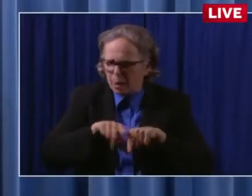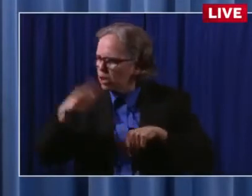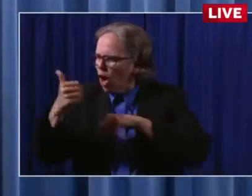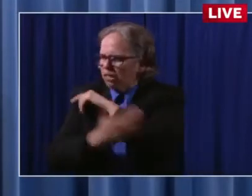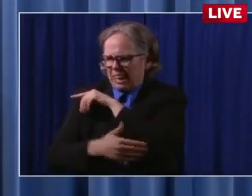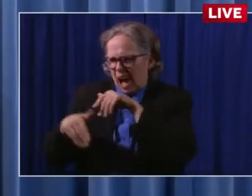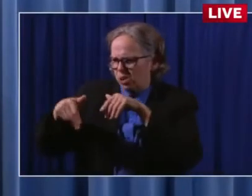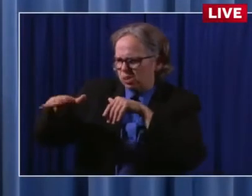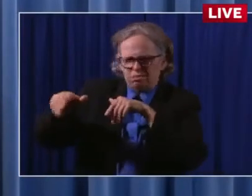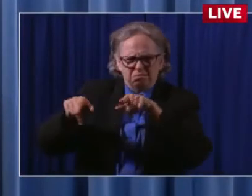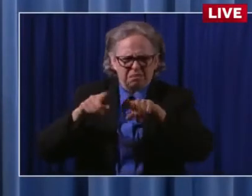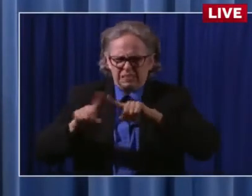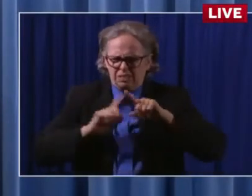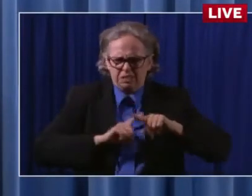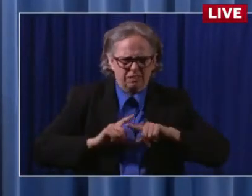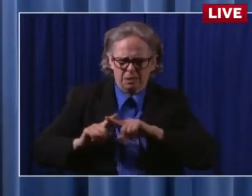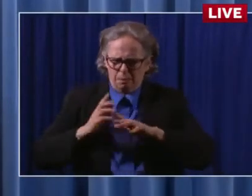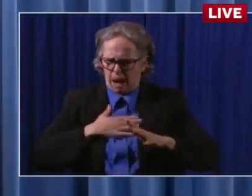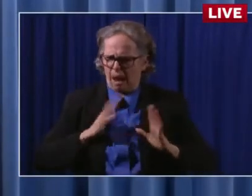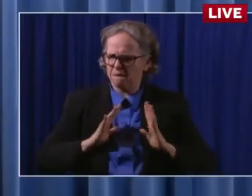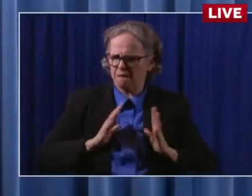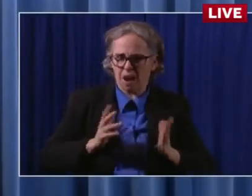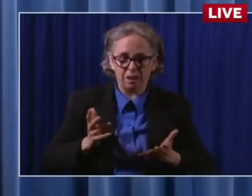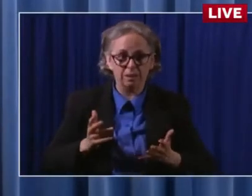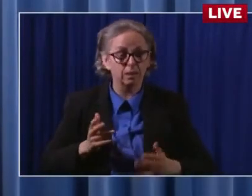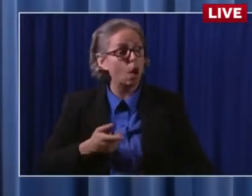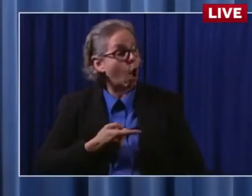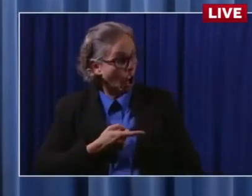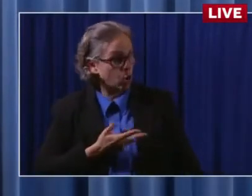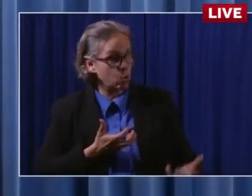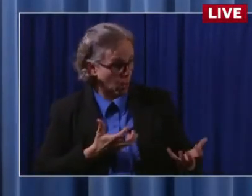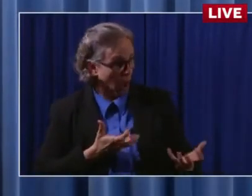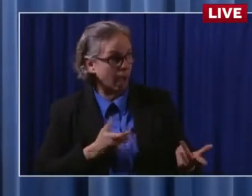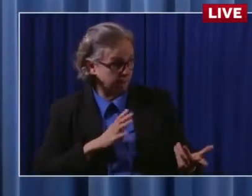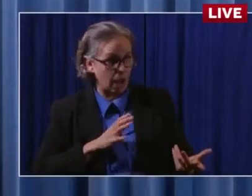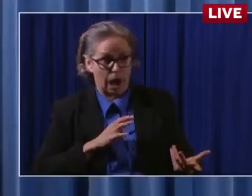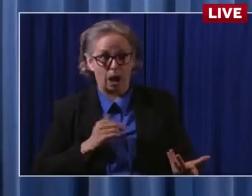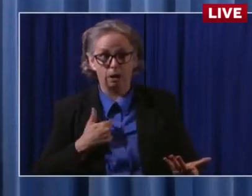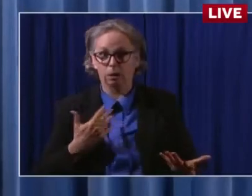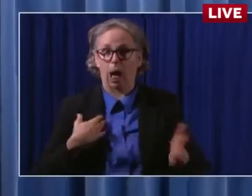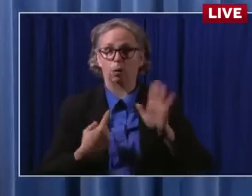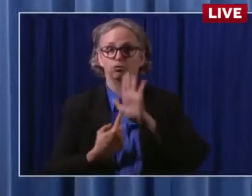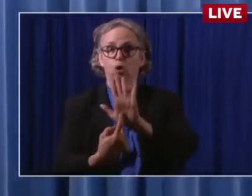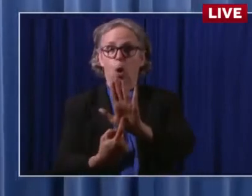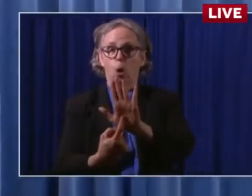MY COUNTY IS NOT THE SAME AS SOMEBODY ELSE’S COUNTY. MY COUNTY IS DOING OK. OK.